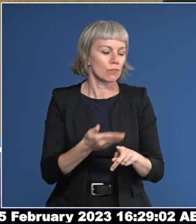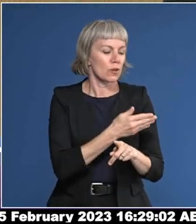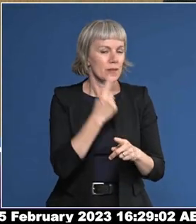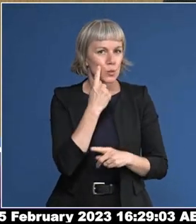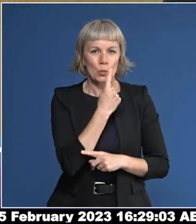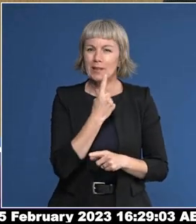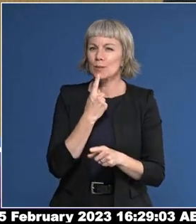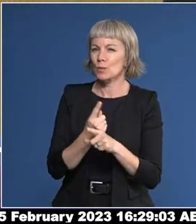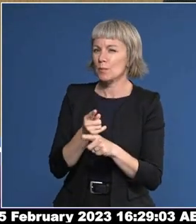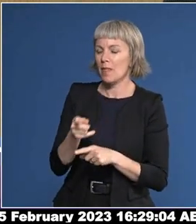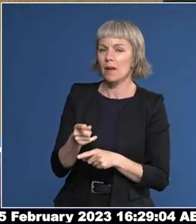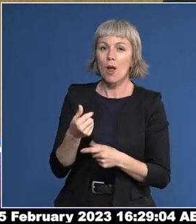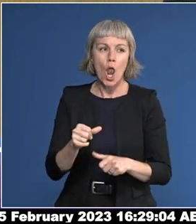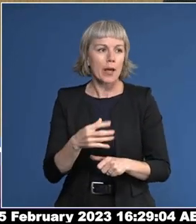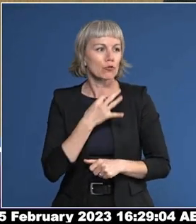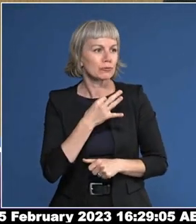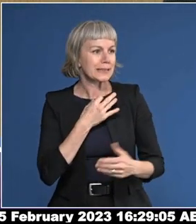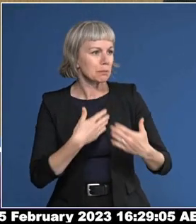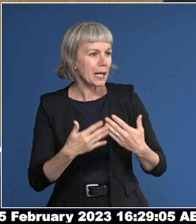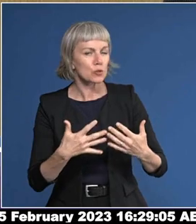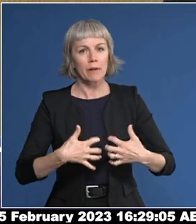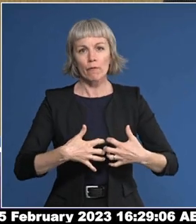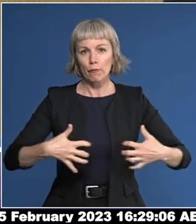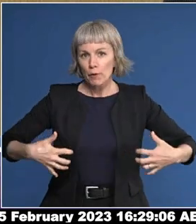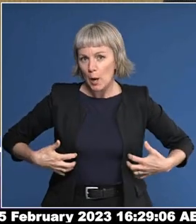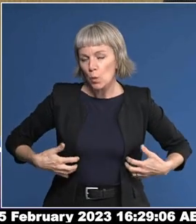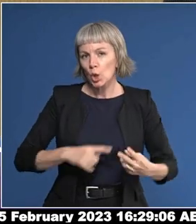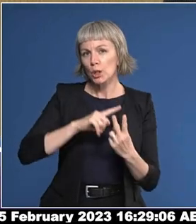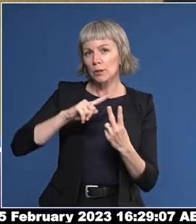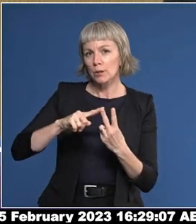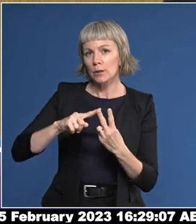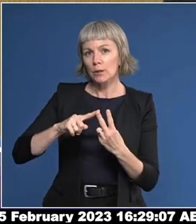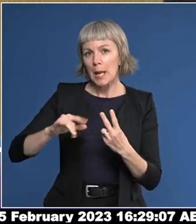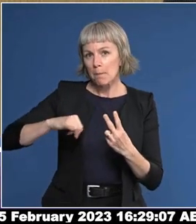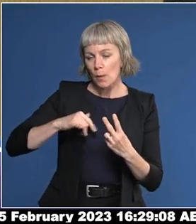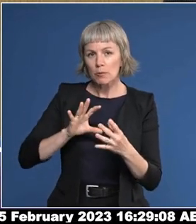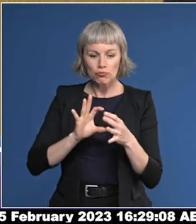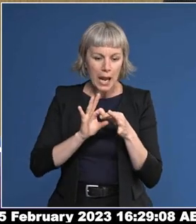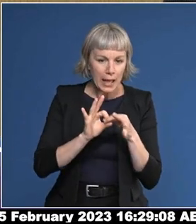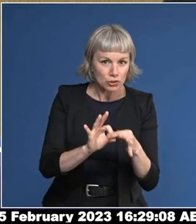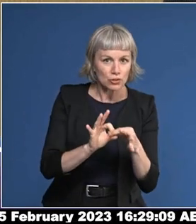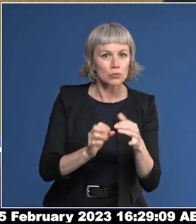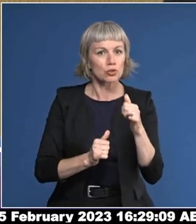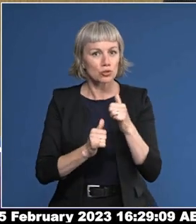risk management frameworks and employment relationship structures, as well as a series